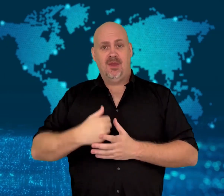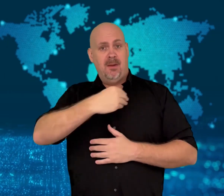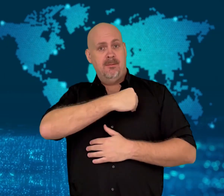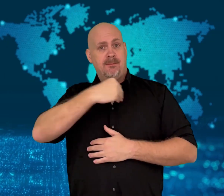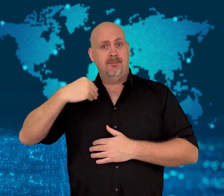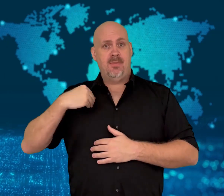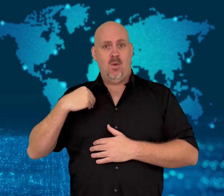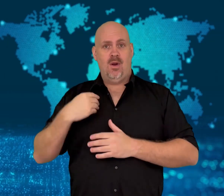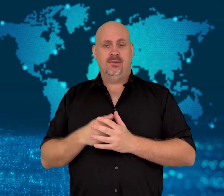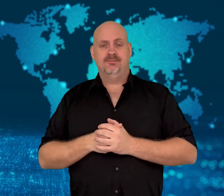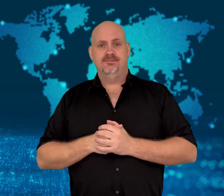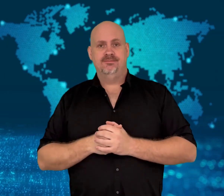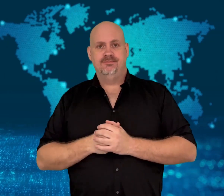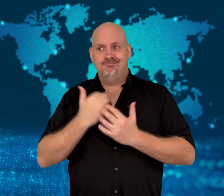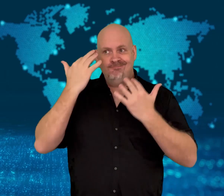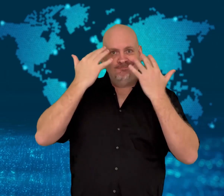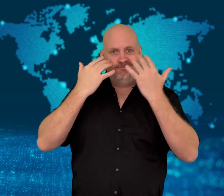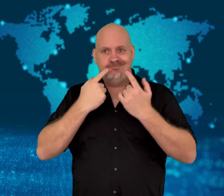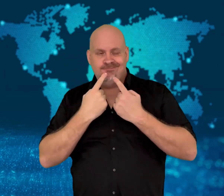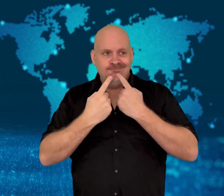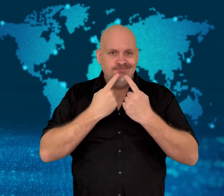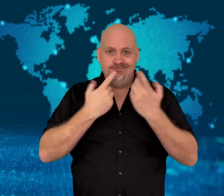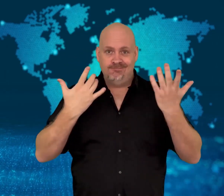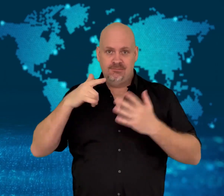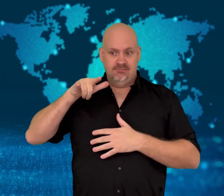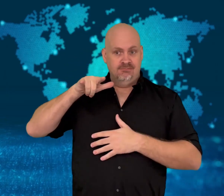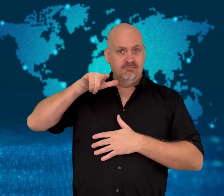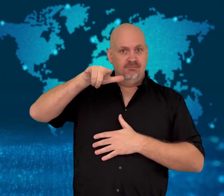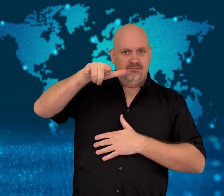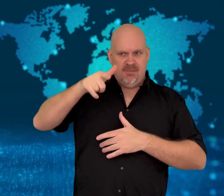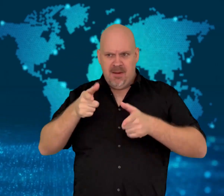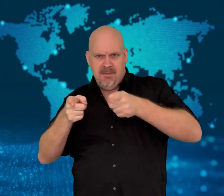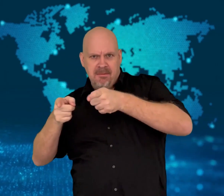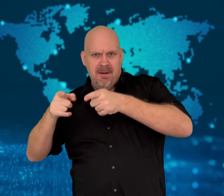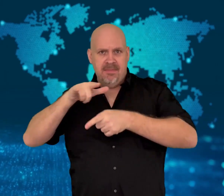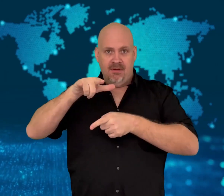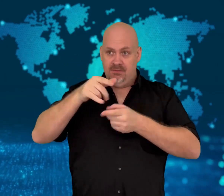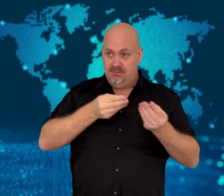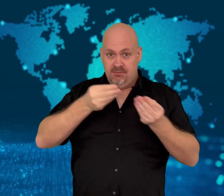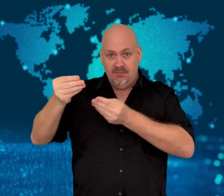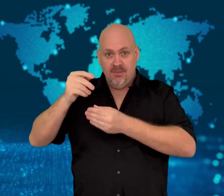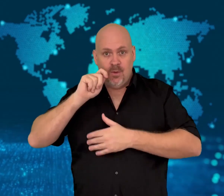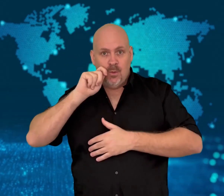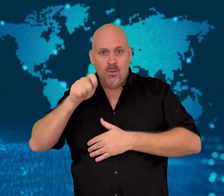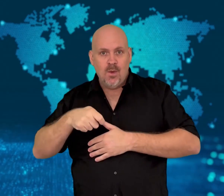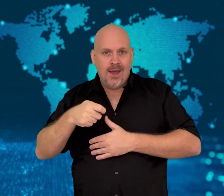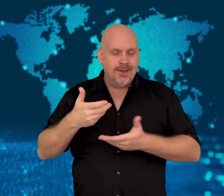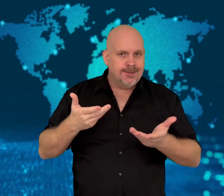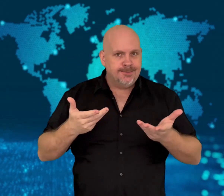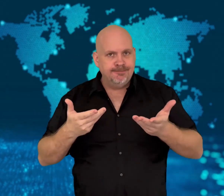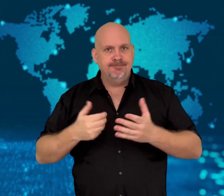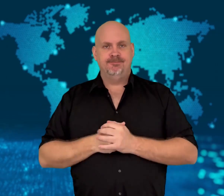Jets to Ukraine decision